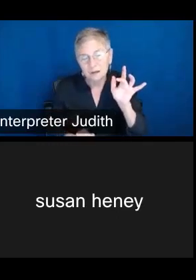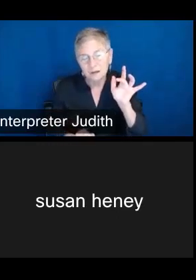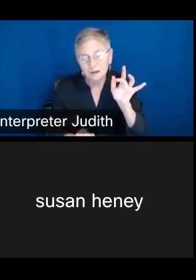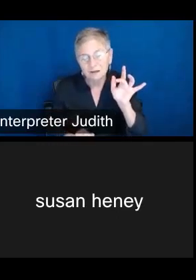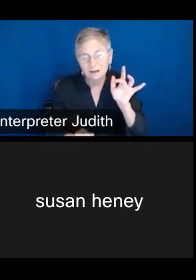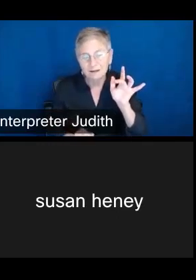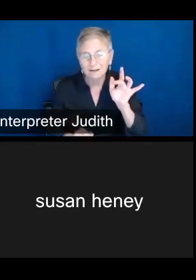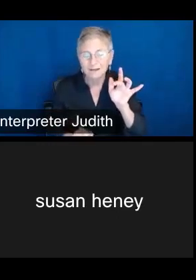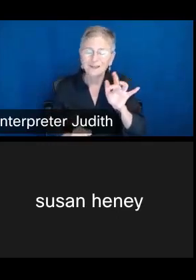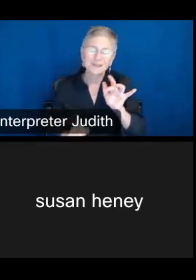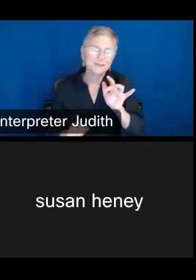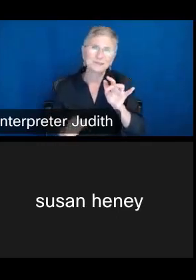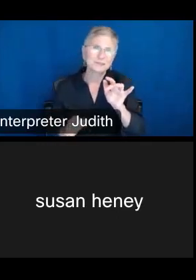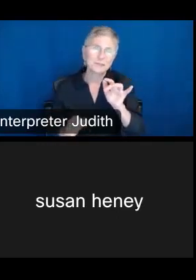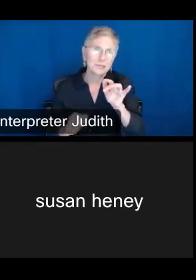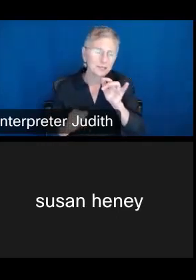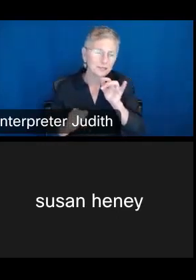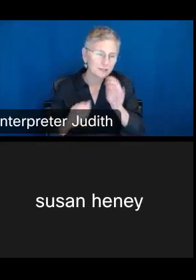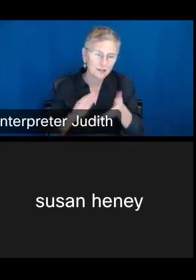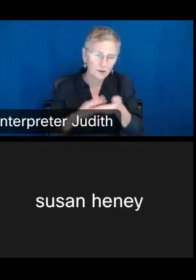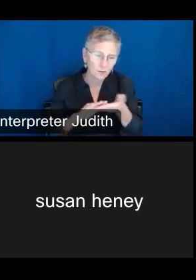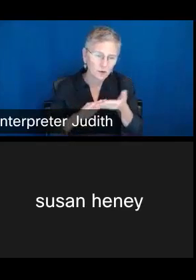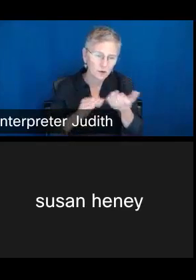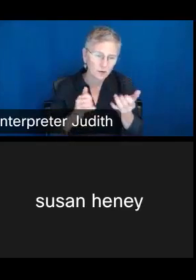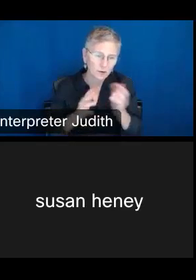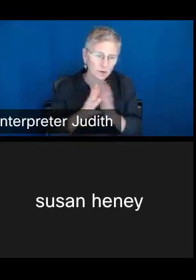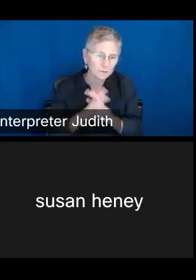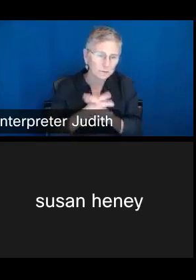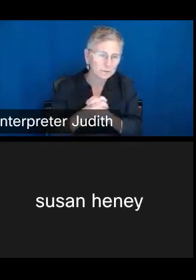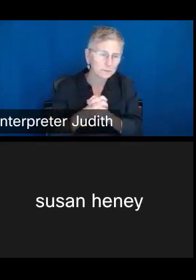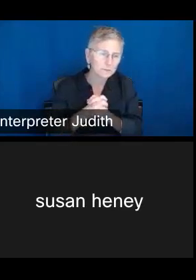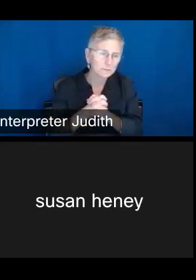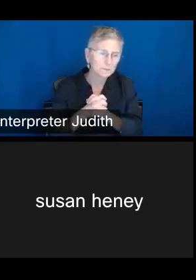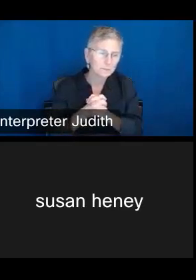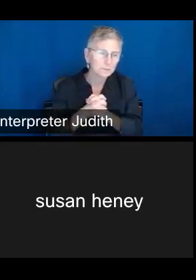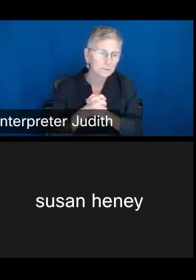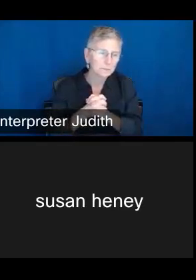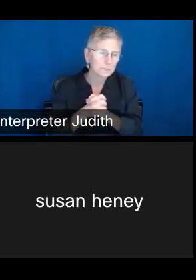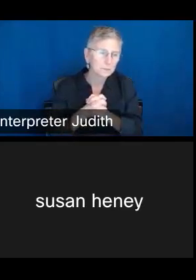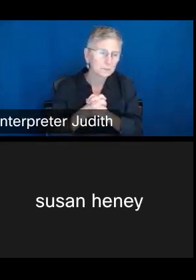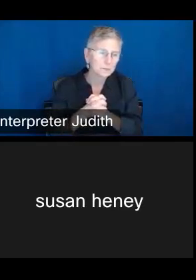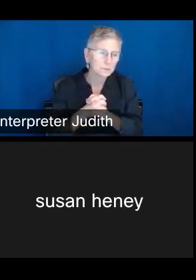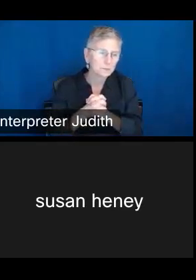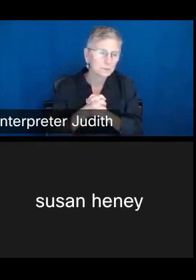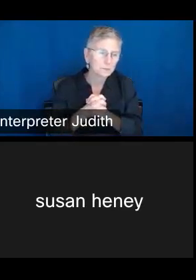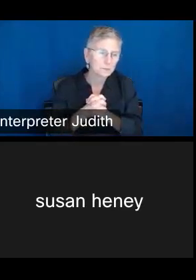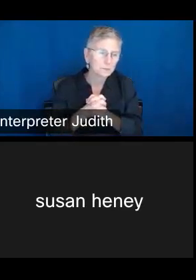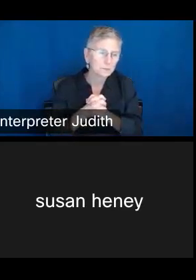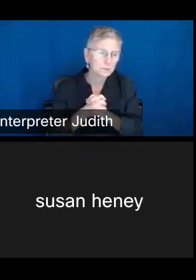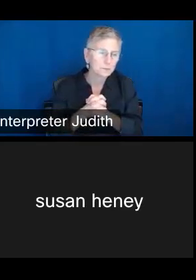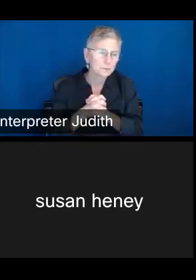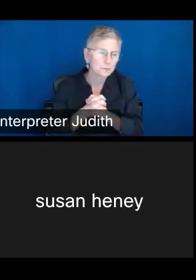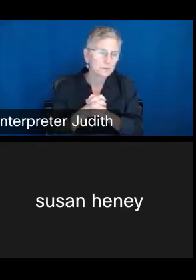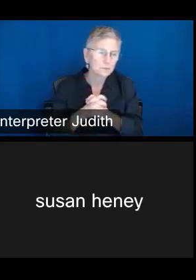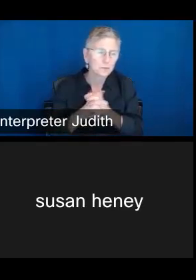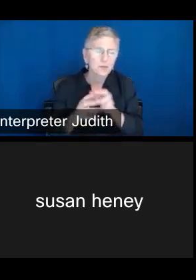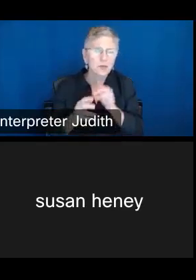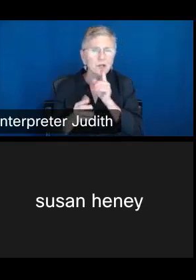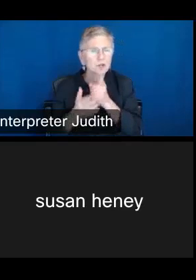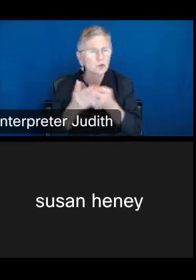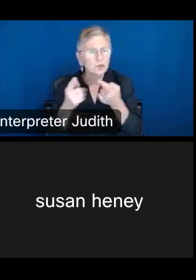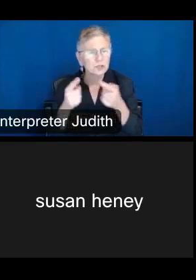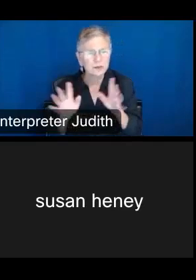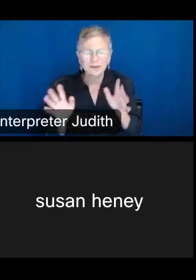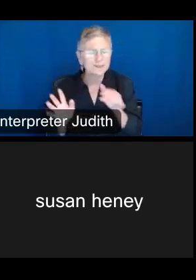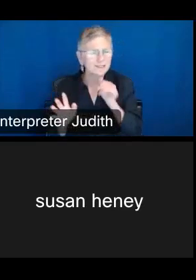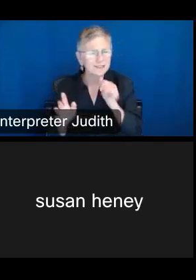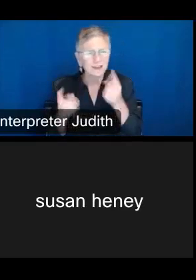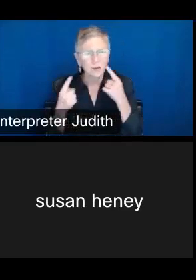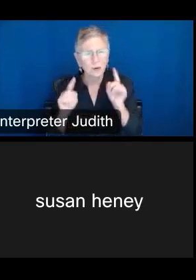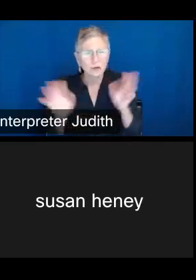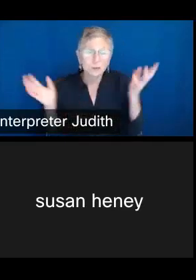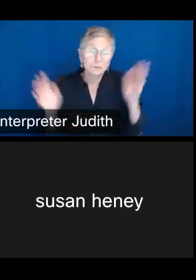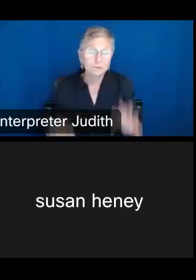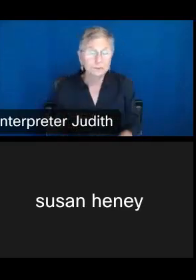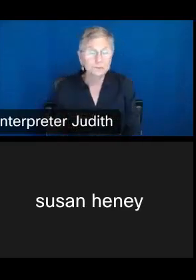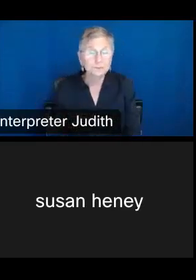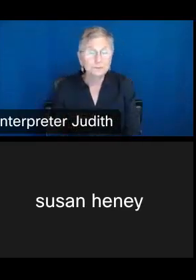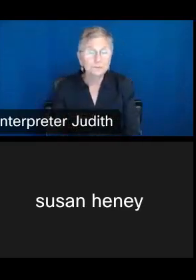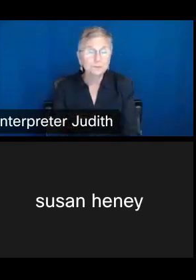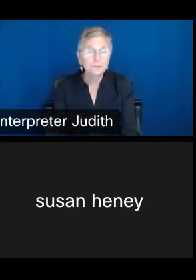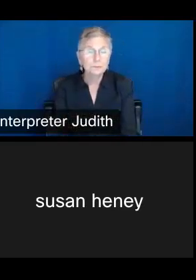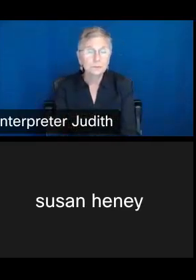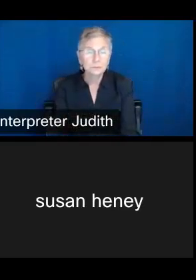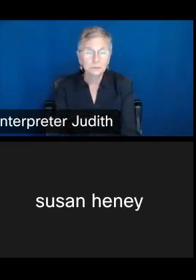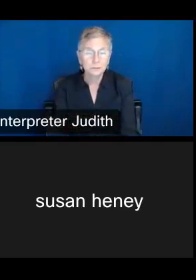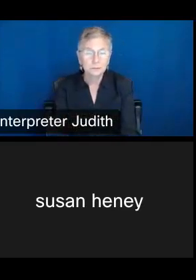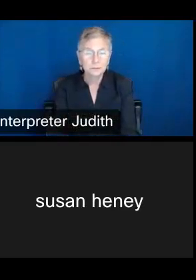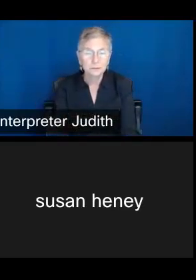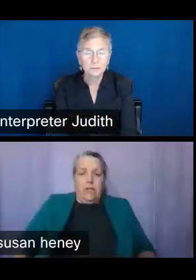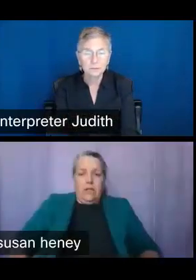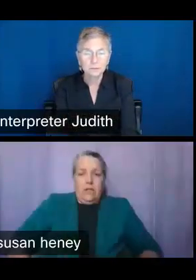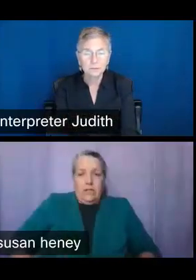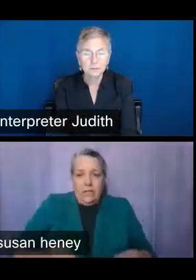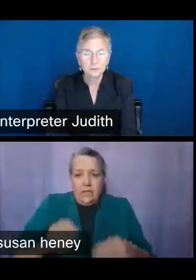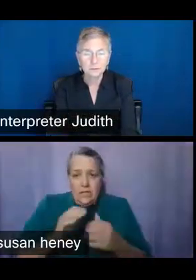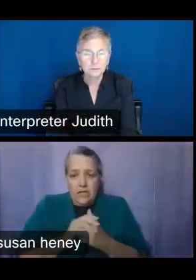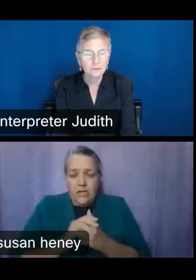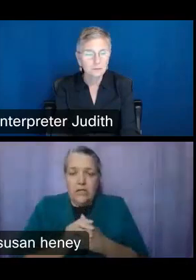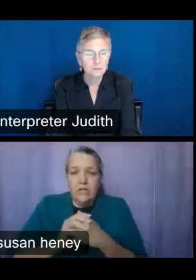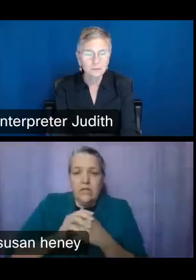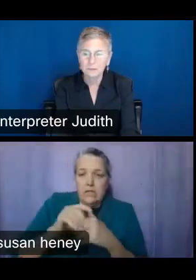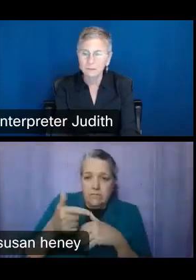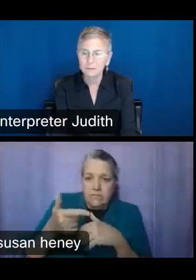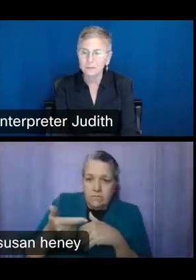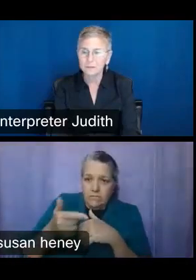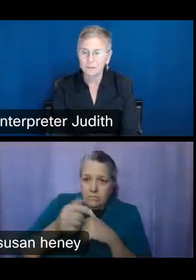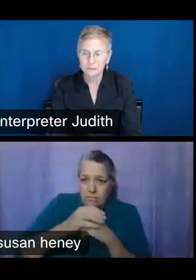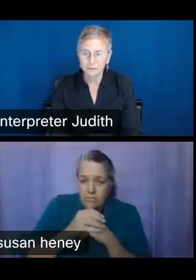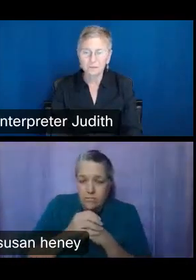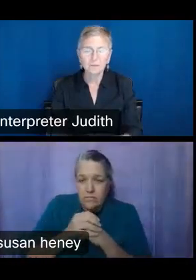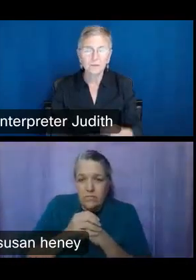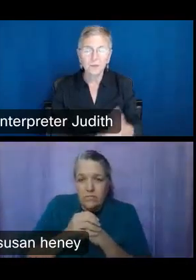for me at this point. I'm not sure what's happening but it's not. I may have to refresh.